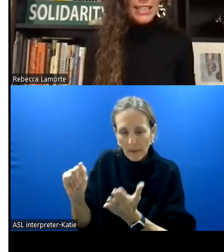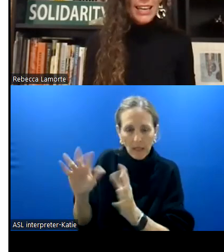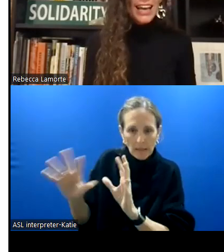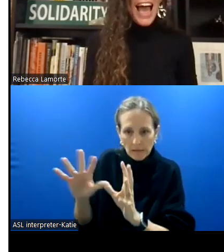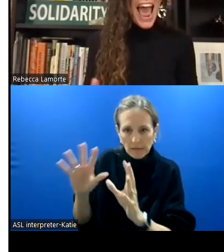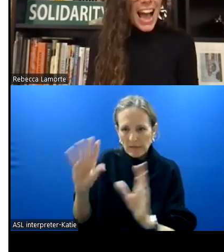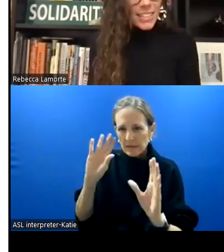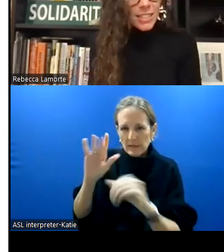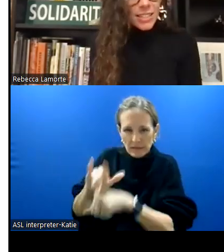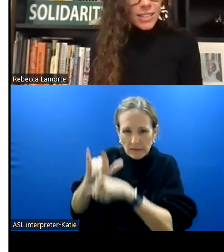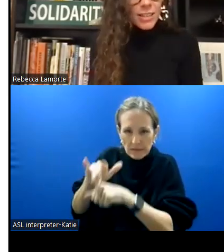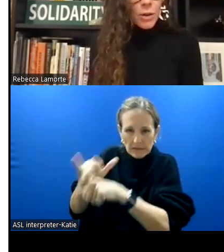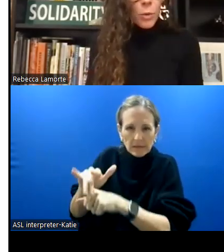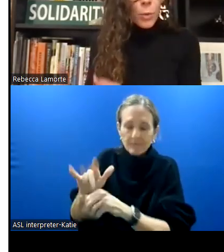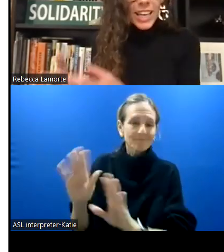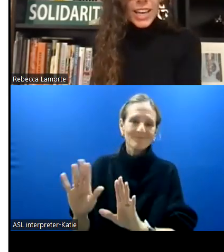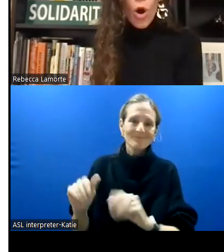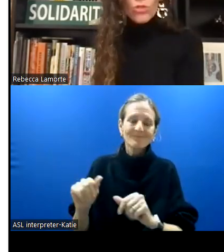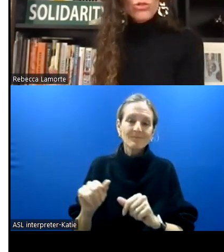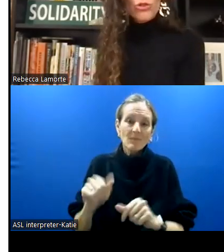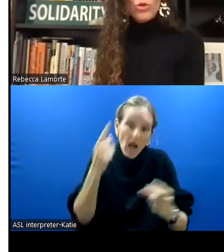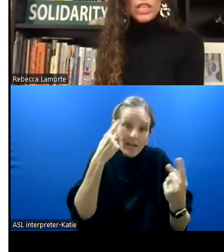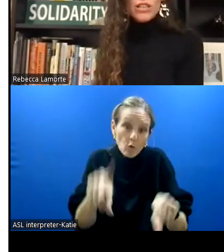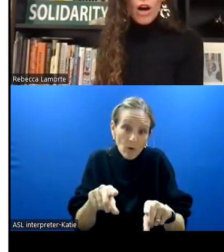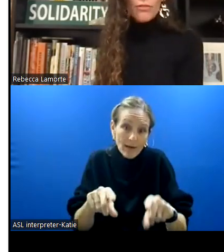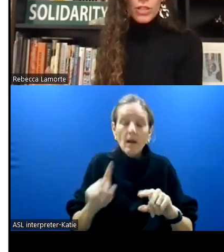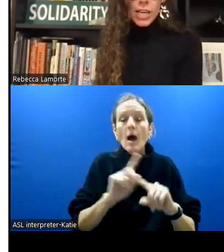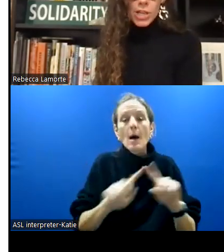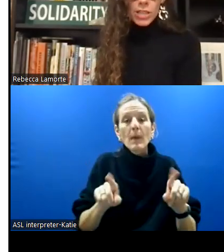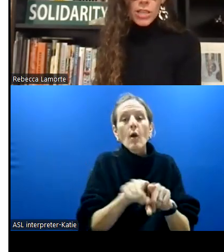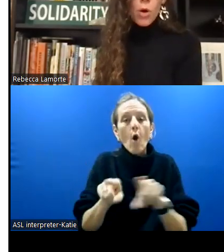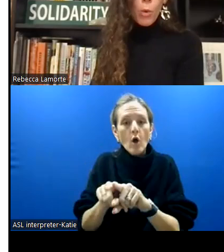And we can also fold these conversations when appropriate,